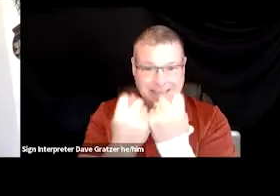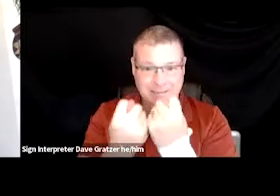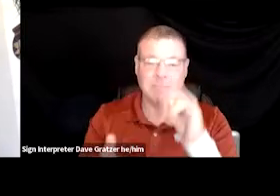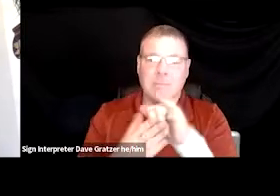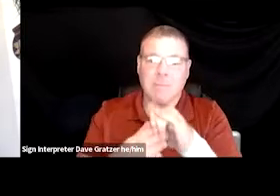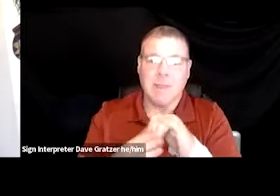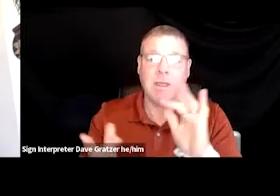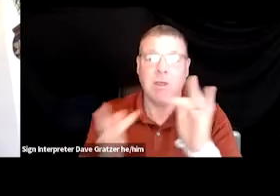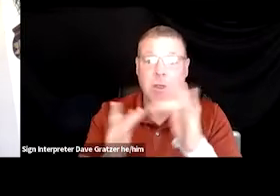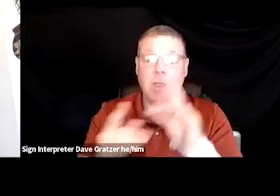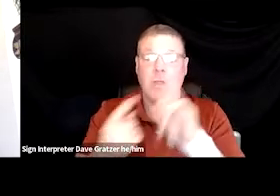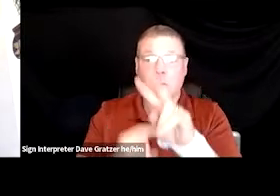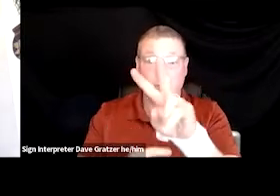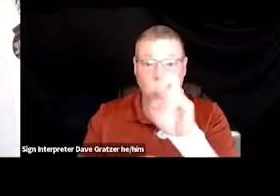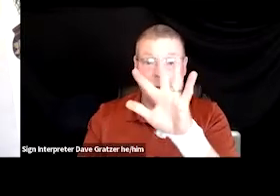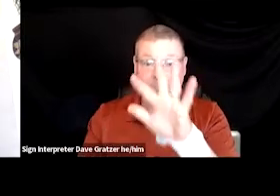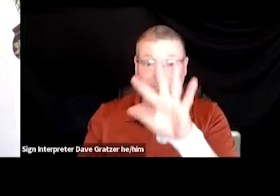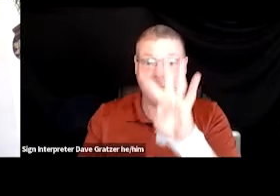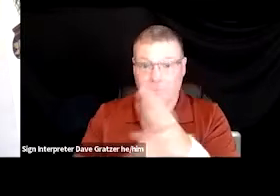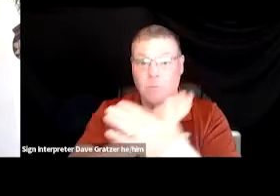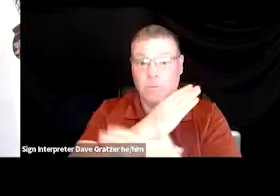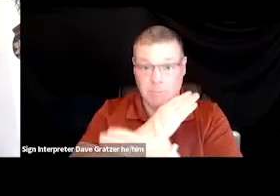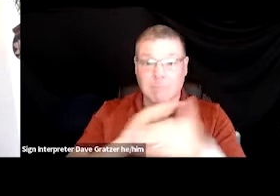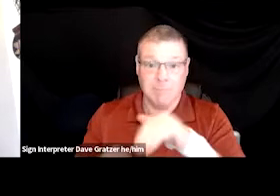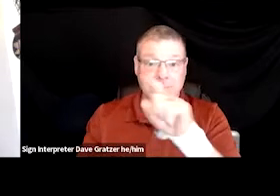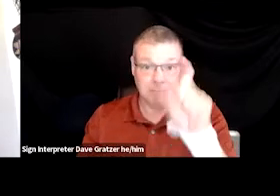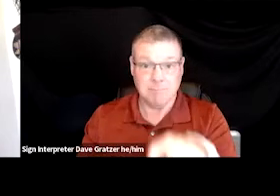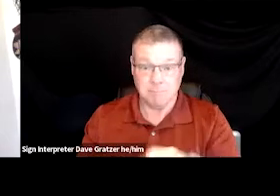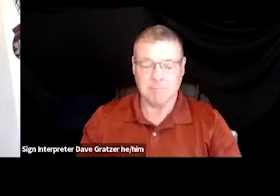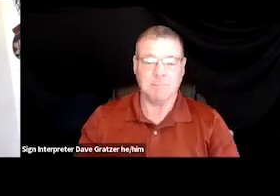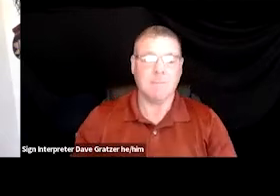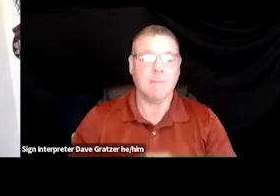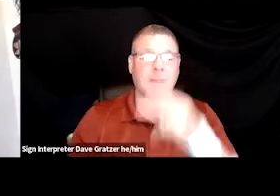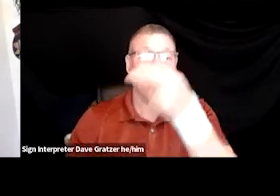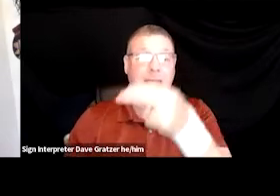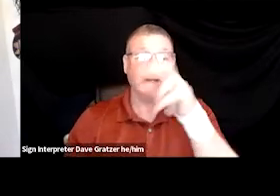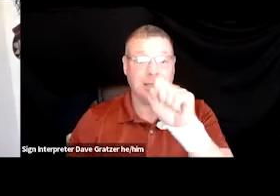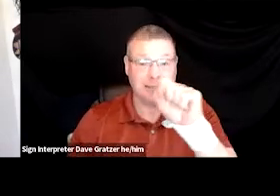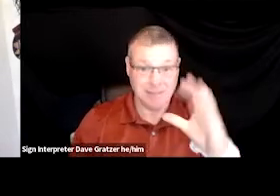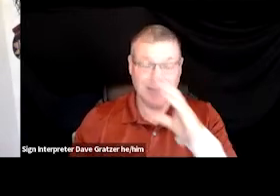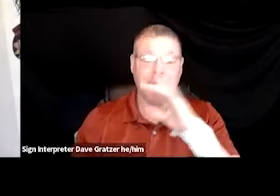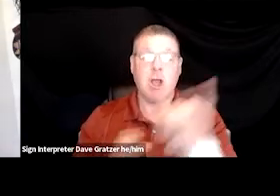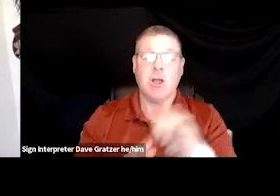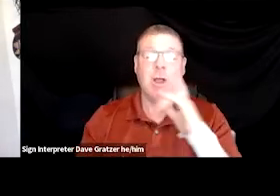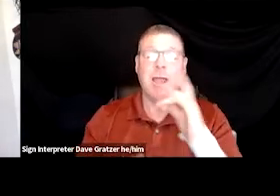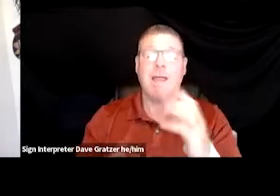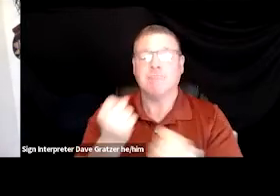all 254 counties here in Texas. HHSC also funded other crisis programs